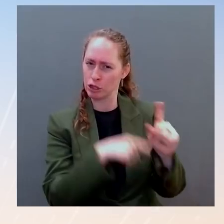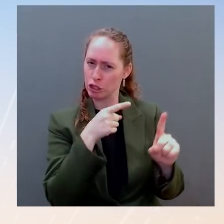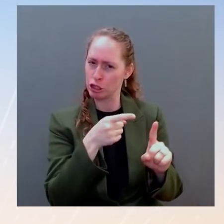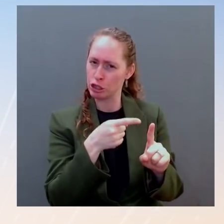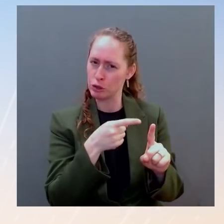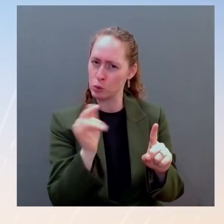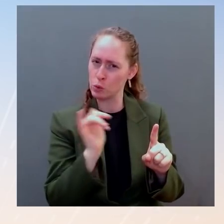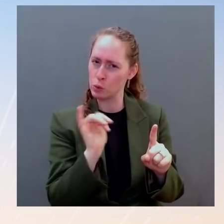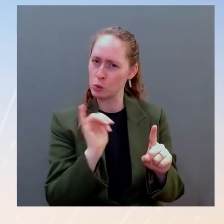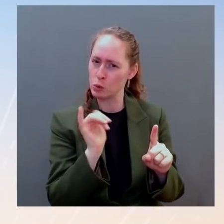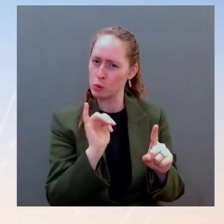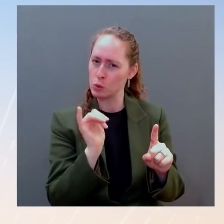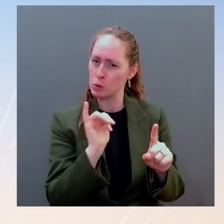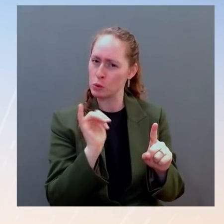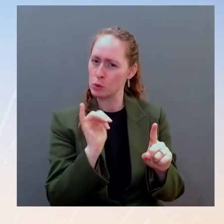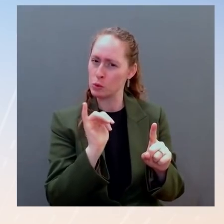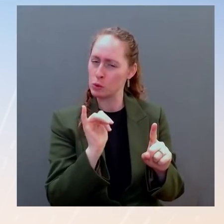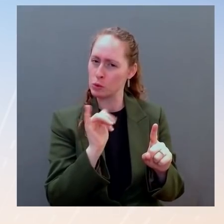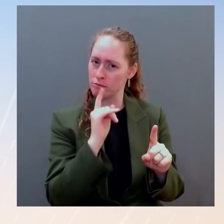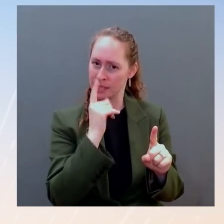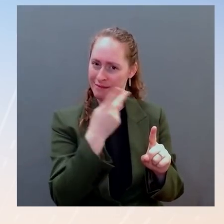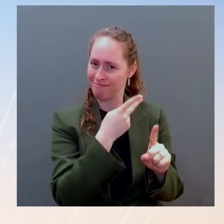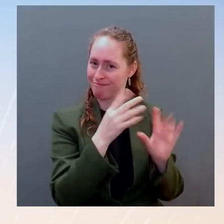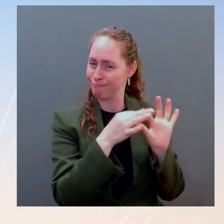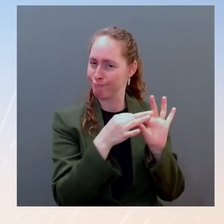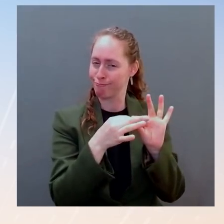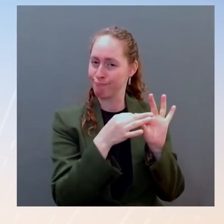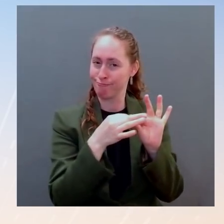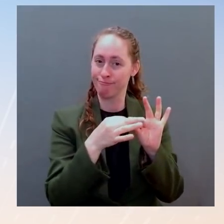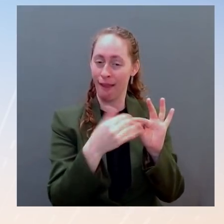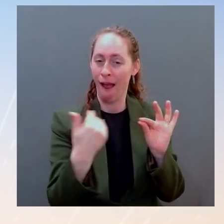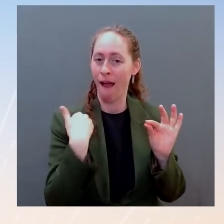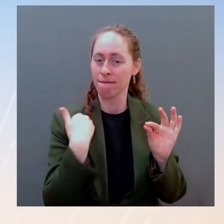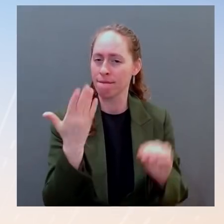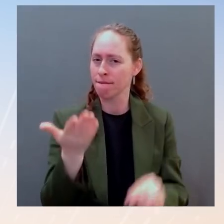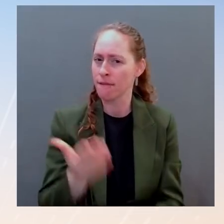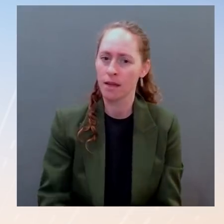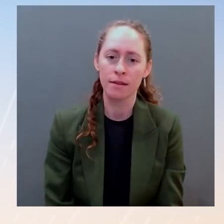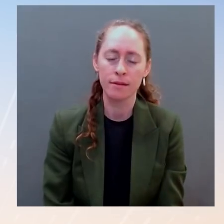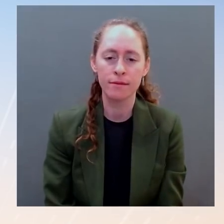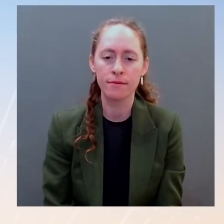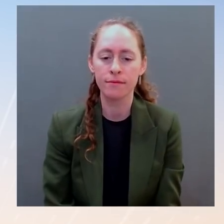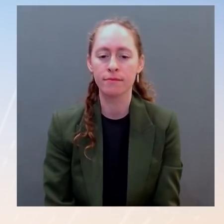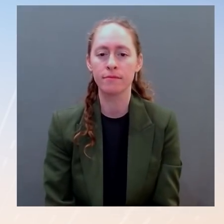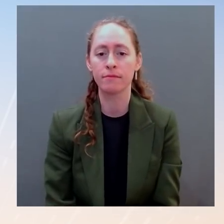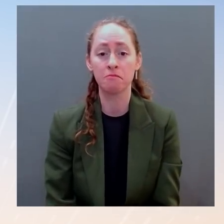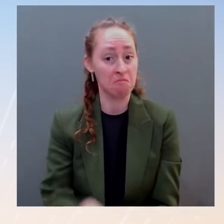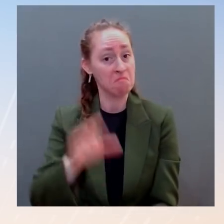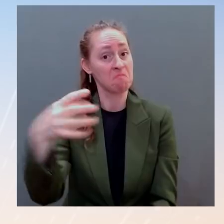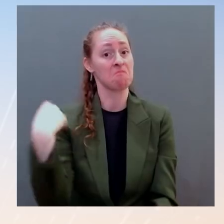we're continuing to review sanctions. No one is safe from our sanctions. We've already, of course, sanctioned President Putin,